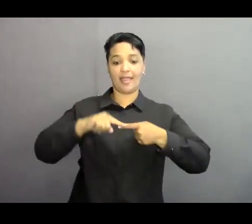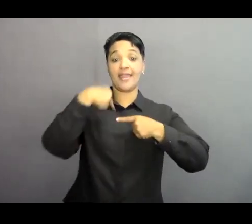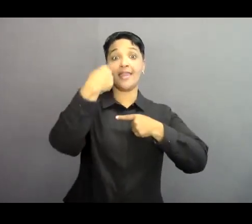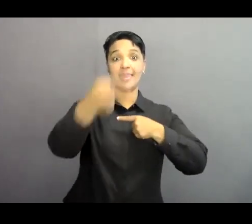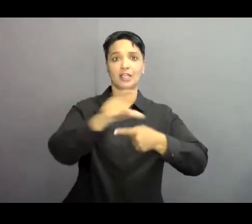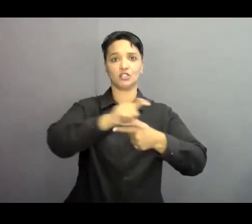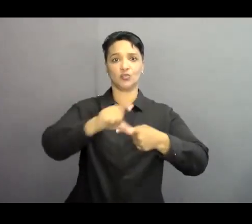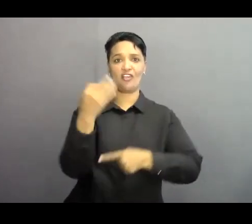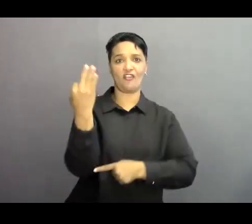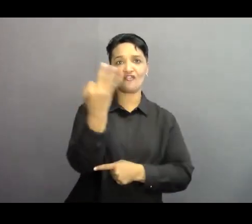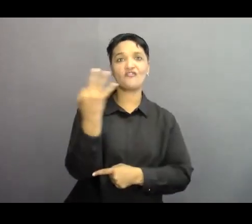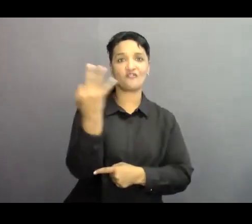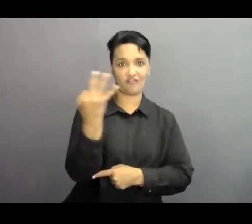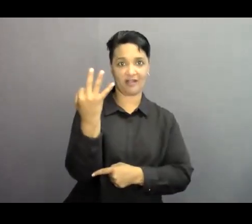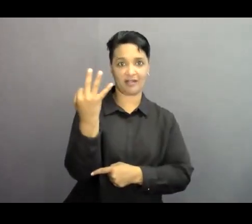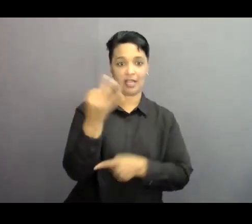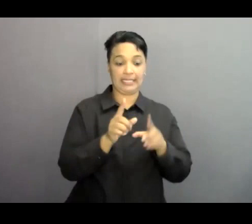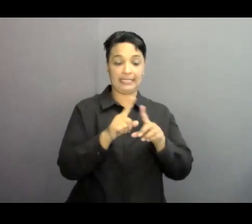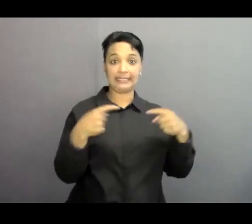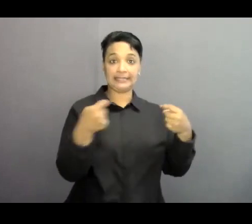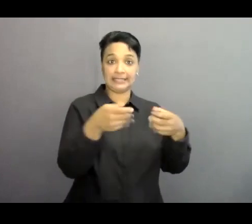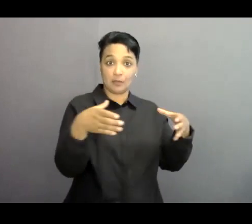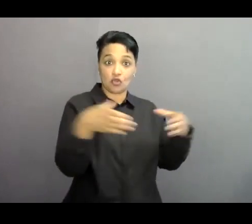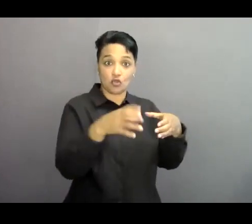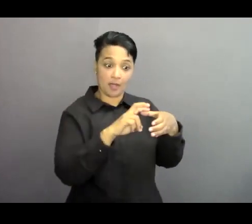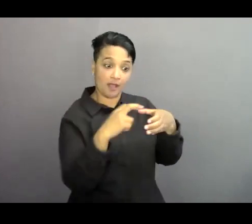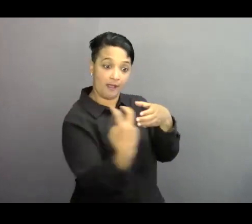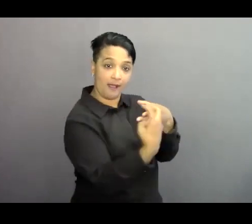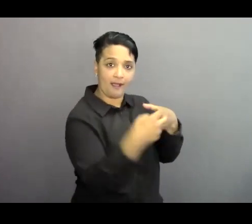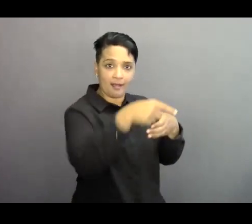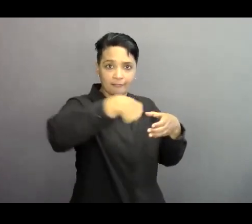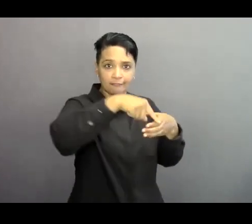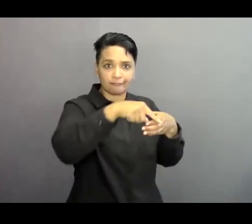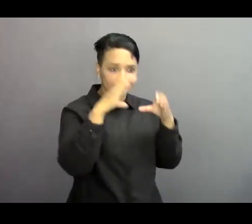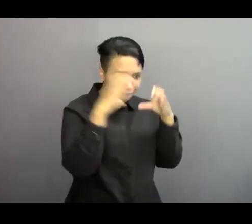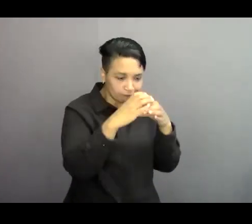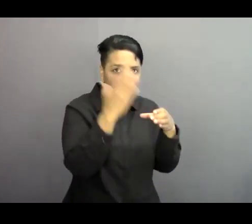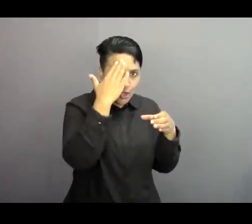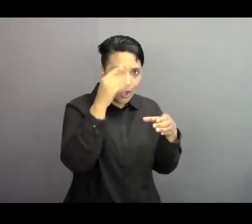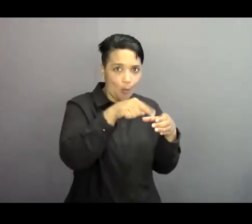only the members of that team will be able to see what they're writing in that section. Of course,